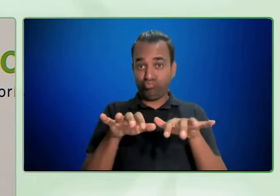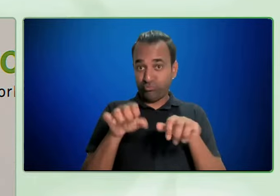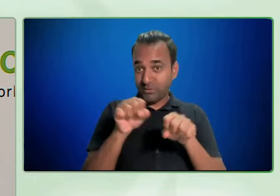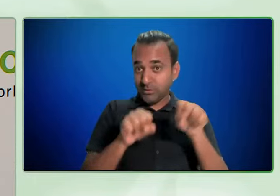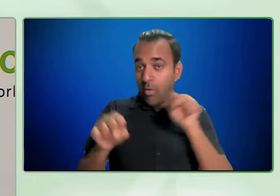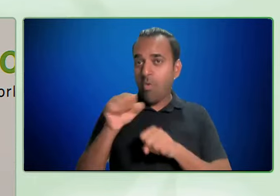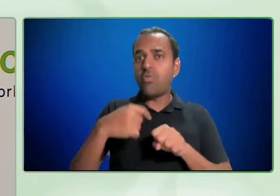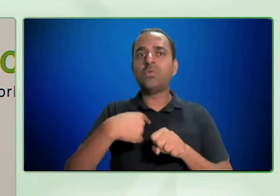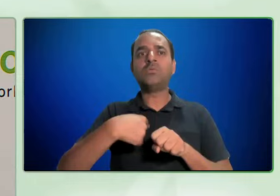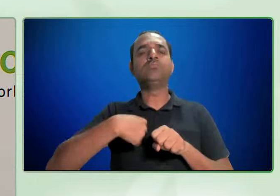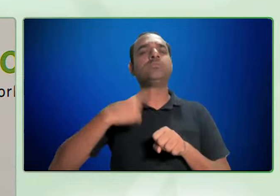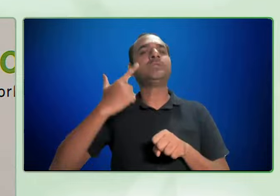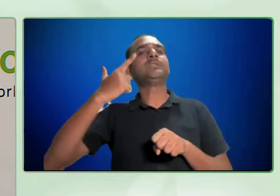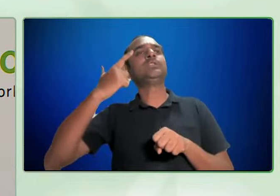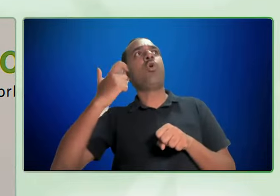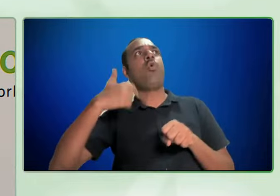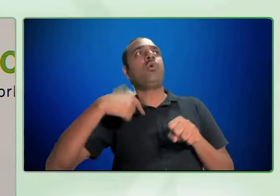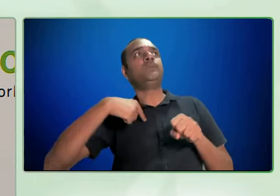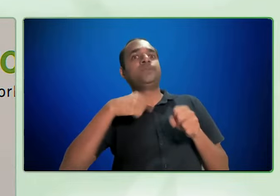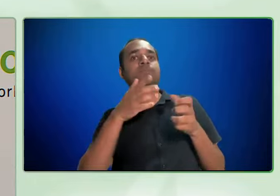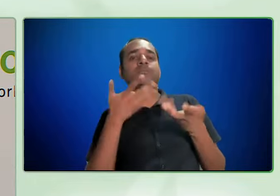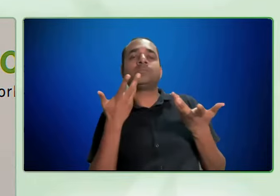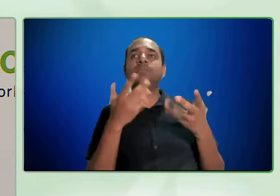We did not just do research.